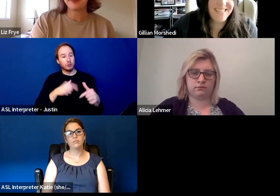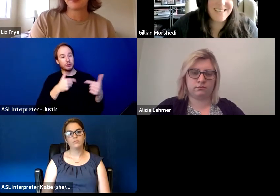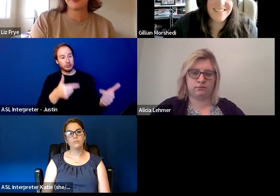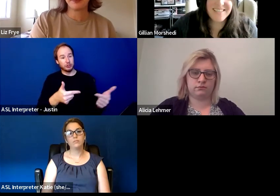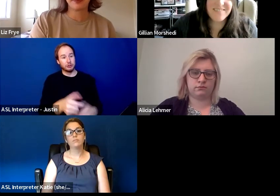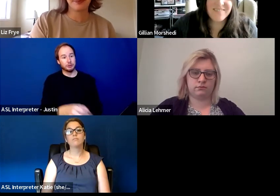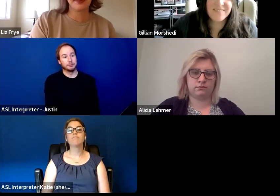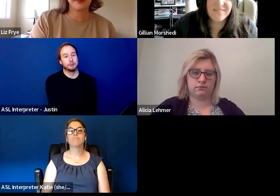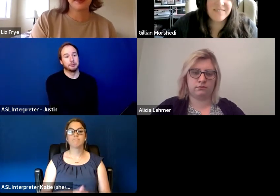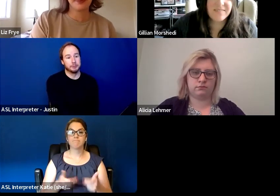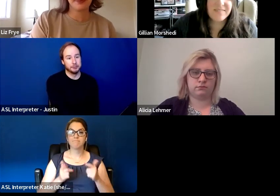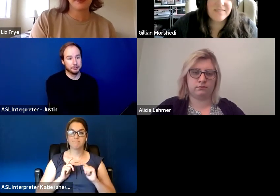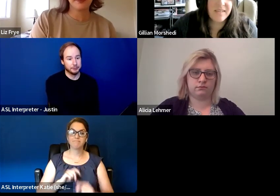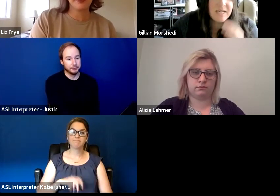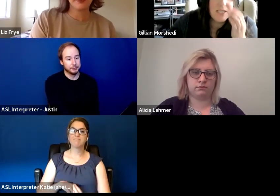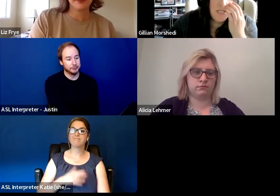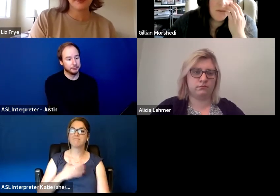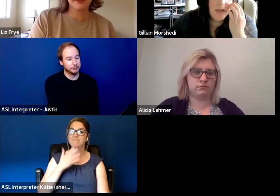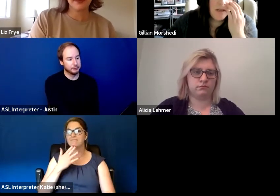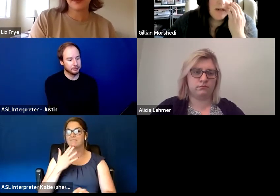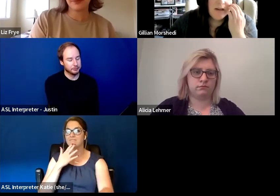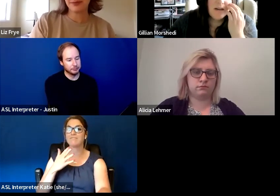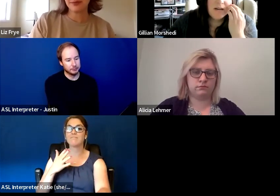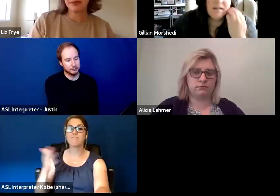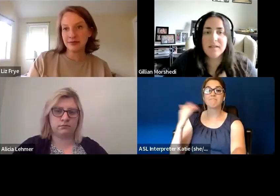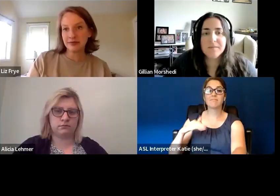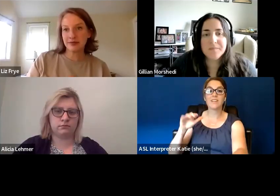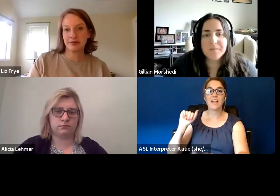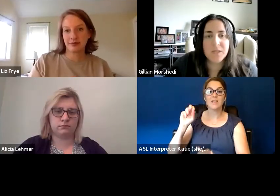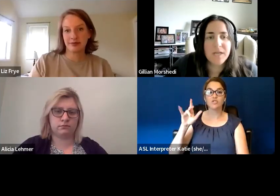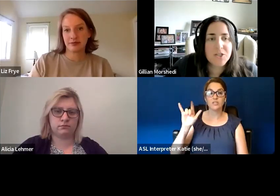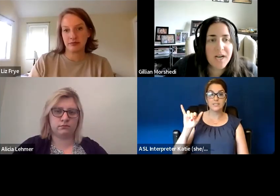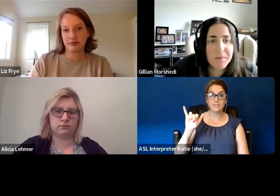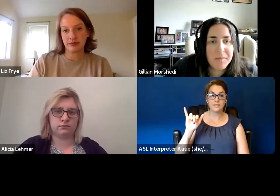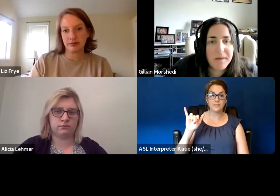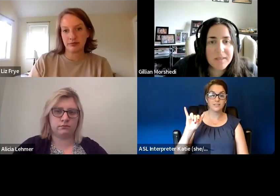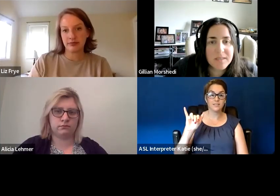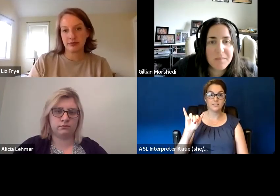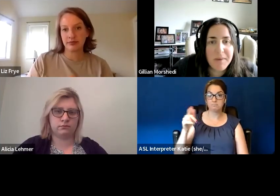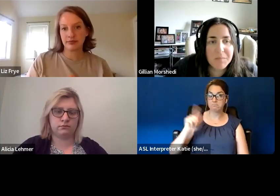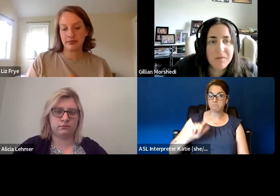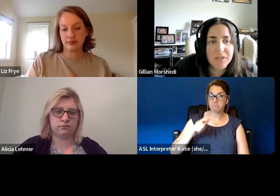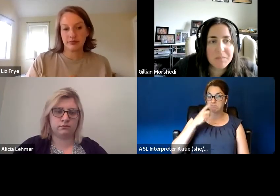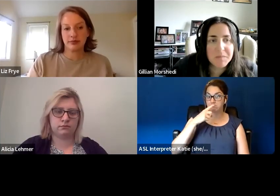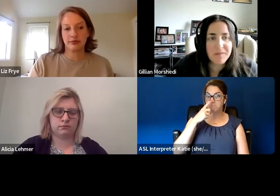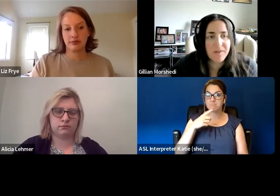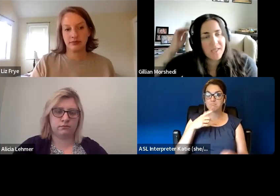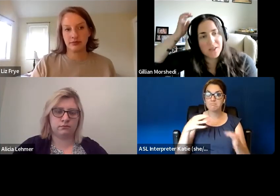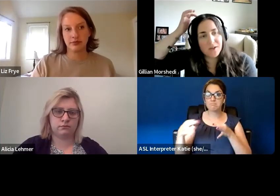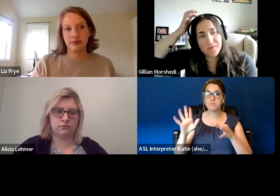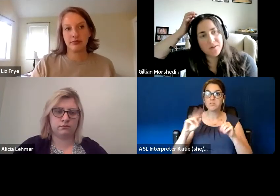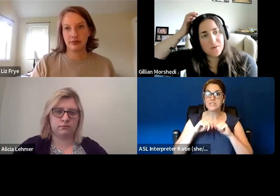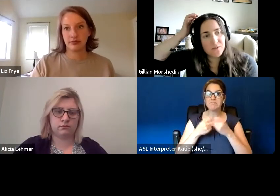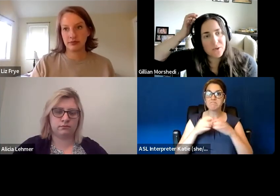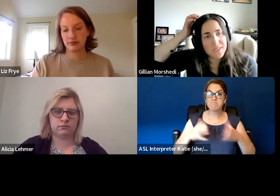Thanks, Liz. Ashley, do you wanna go next, chat a bit about the makeup of your team specifically and the roles